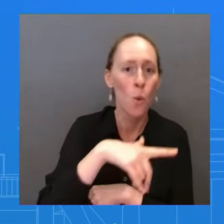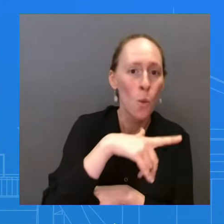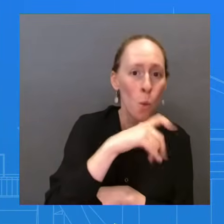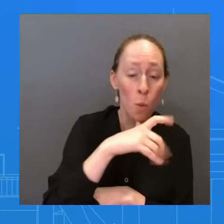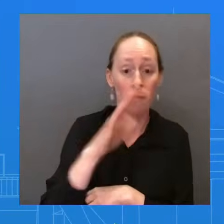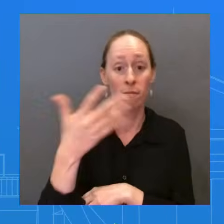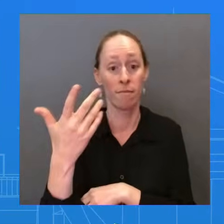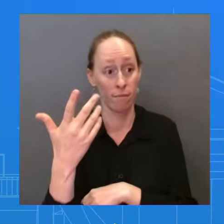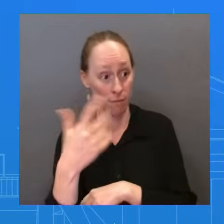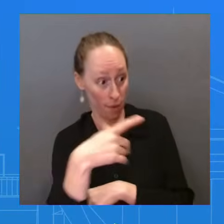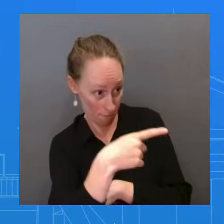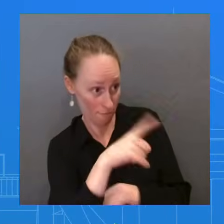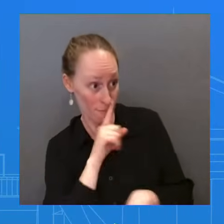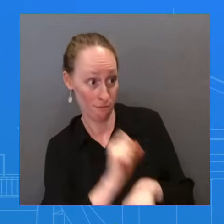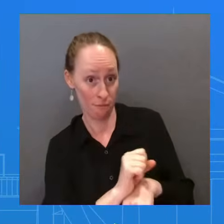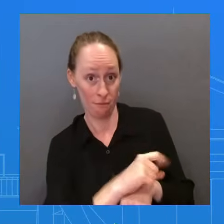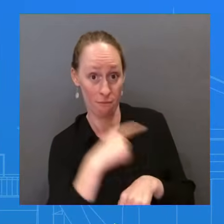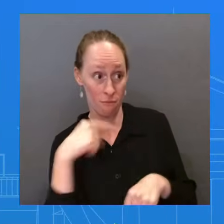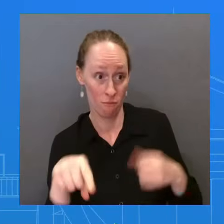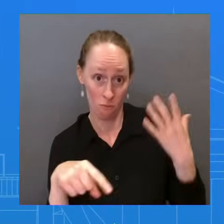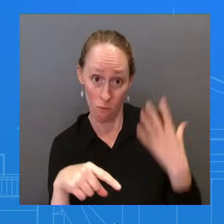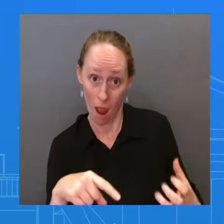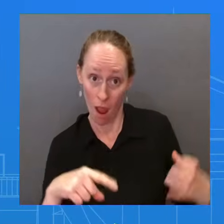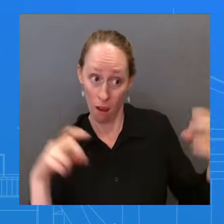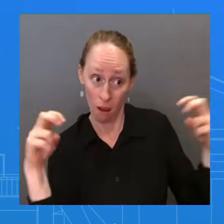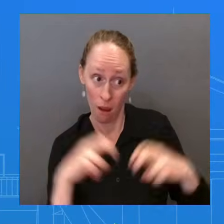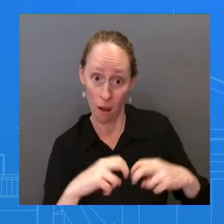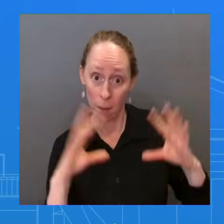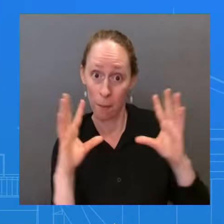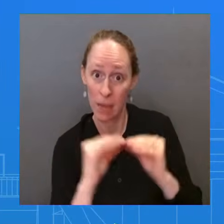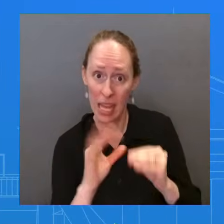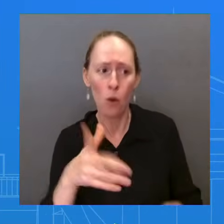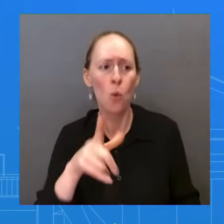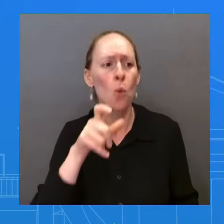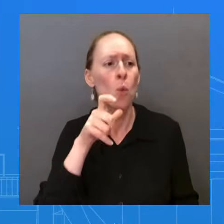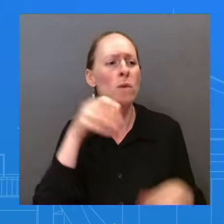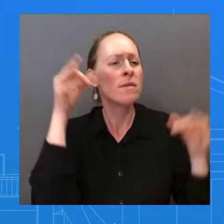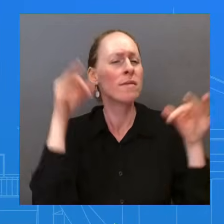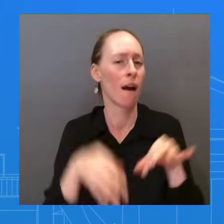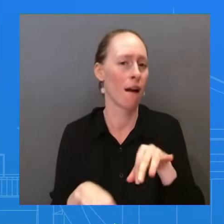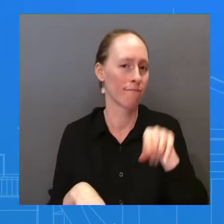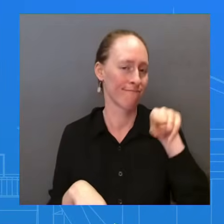is going to litigate on him. He has to be ready to sit down and talk,